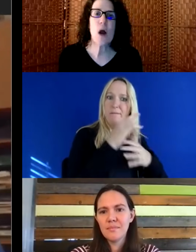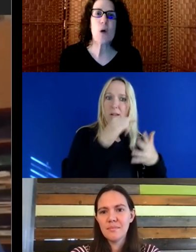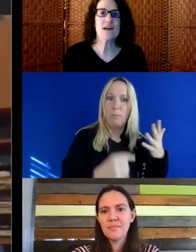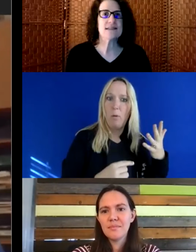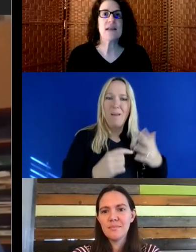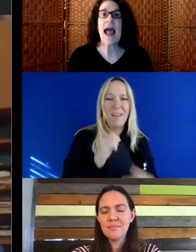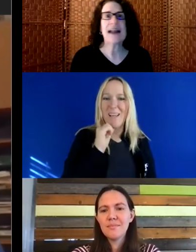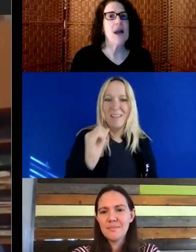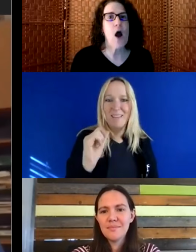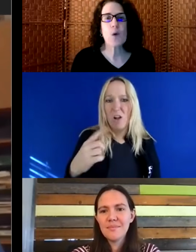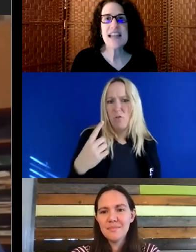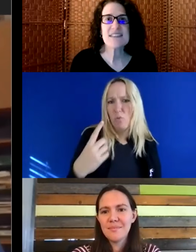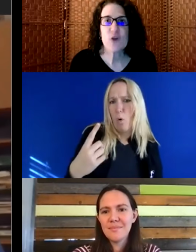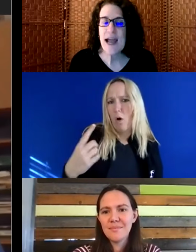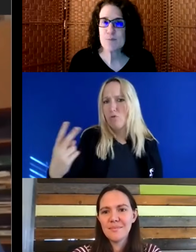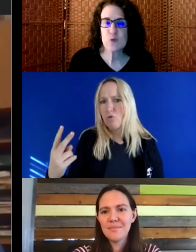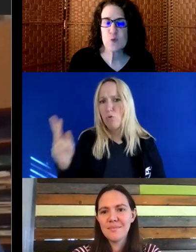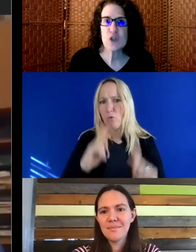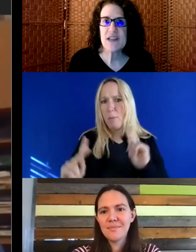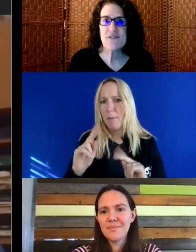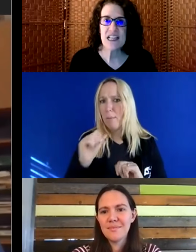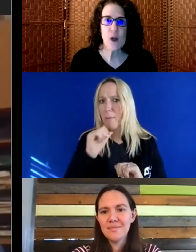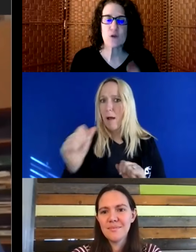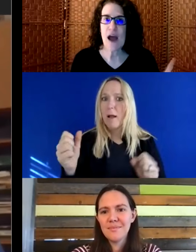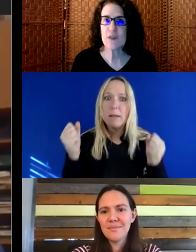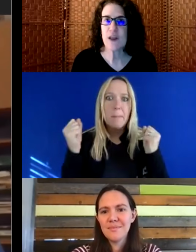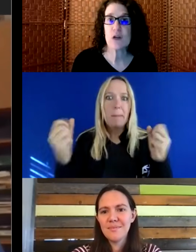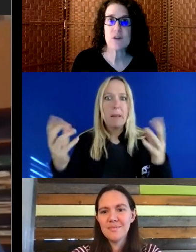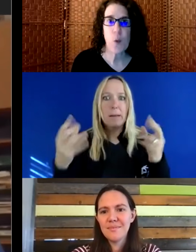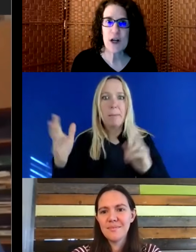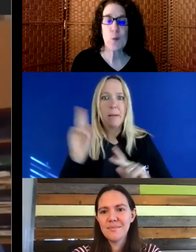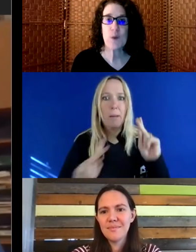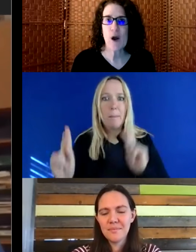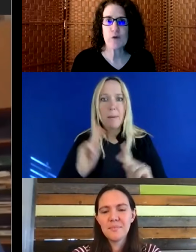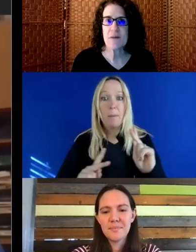So, yes, and always ask for captions when you see videos out there on Twitter without them.